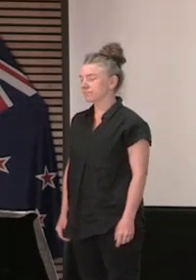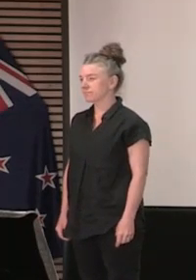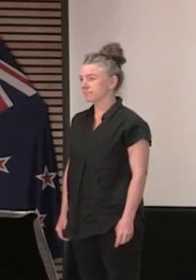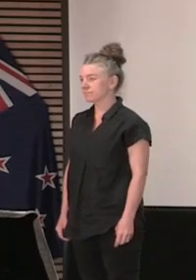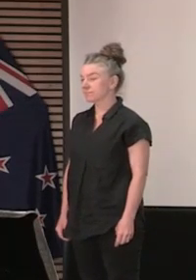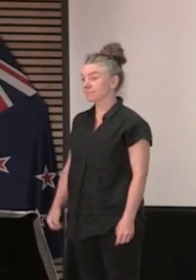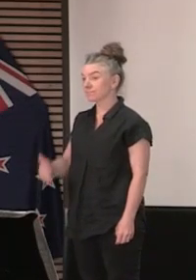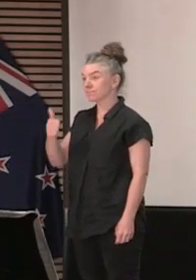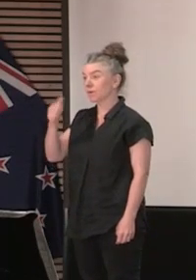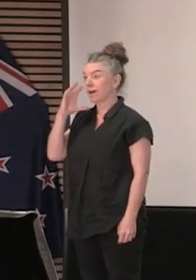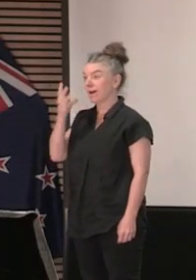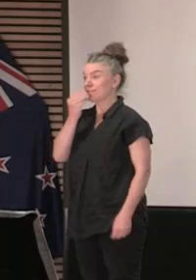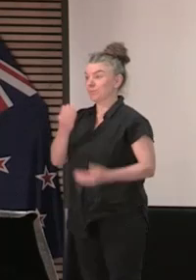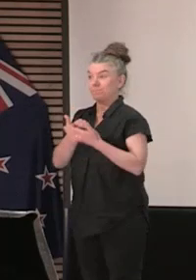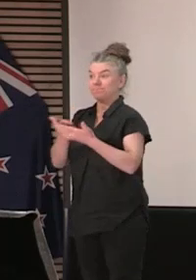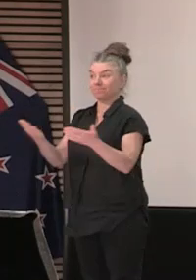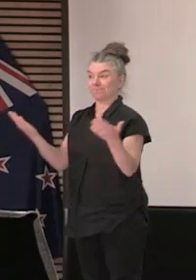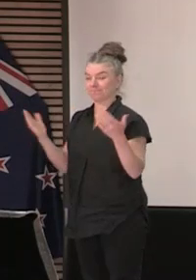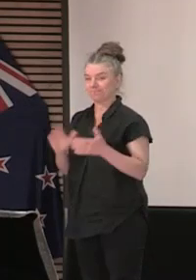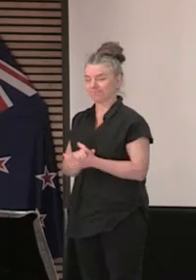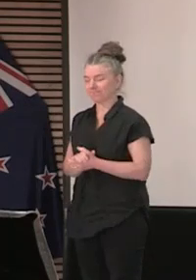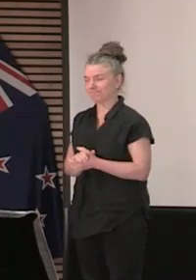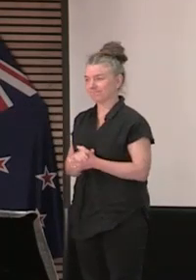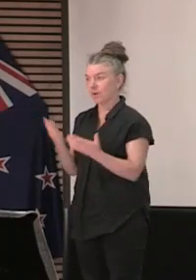Prime Minister Jacinda Ardern Good afternoon, everyone. Welcome to day 15.